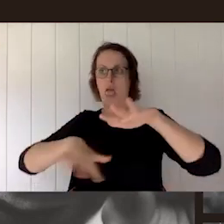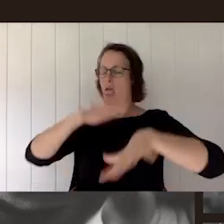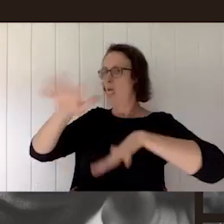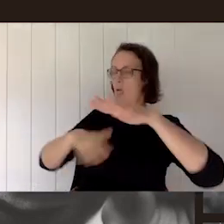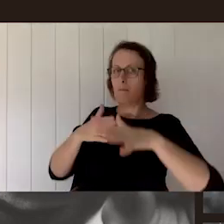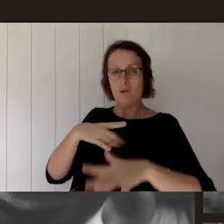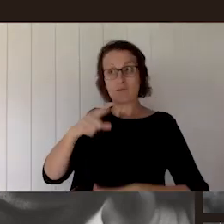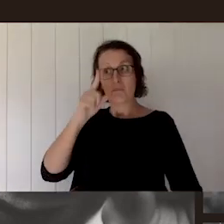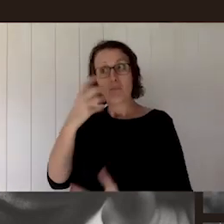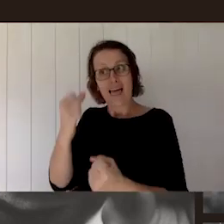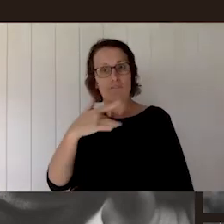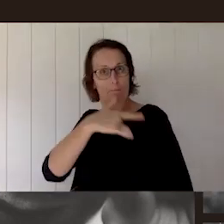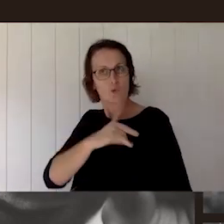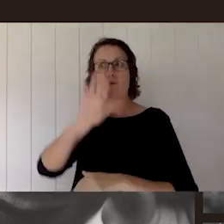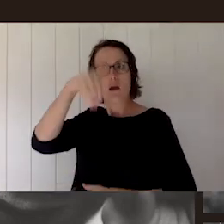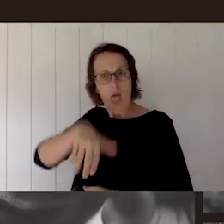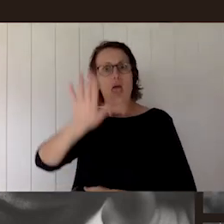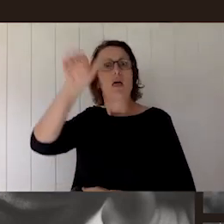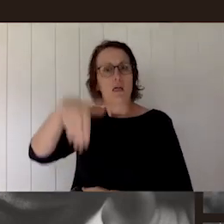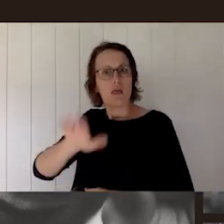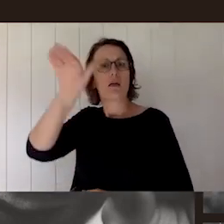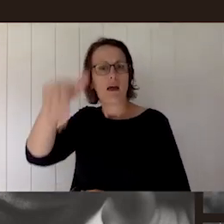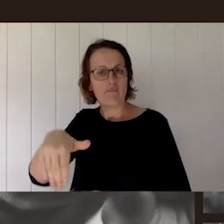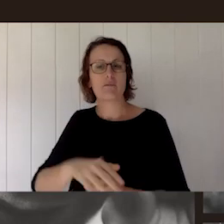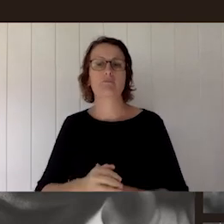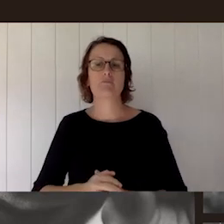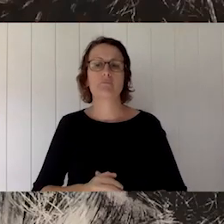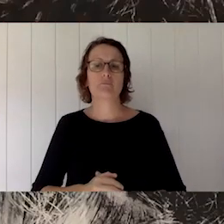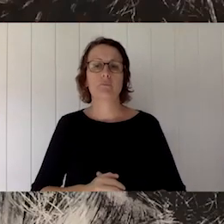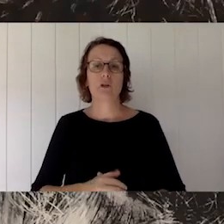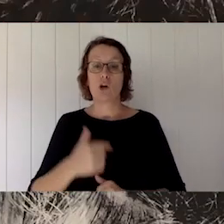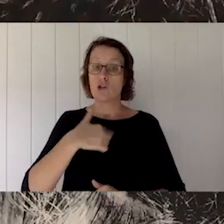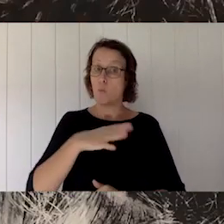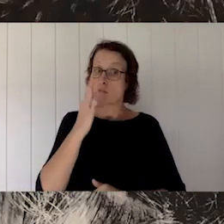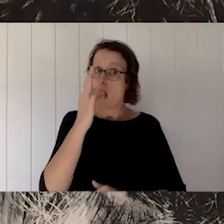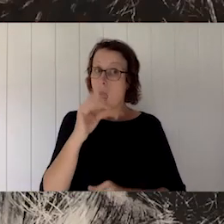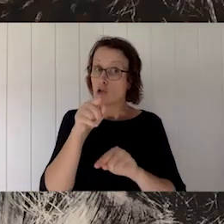facing. And so what I want to challenge you to do here is really